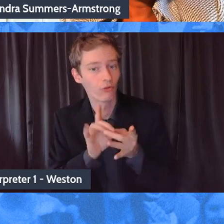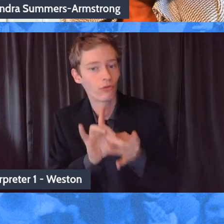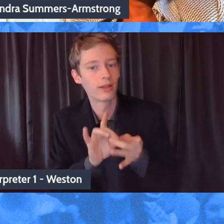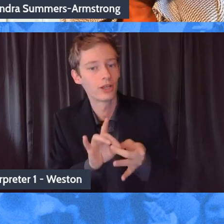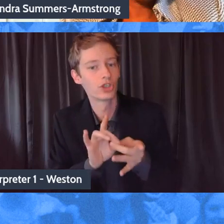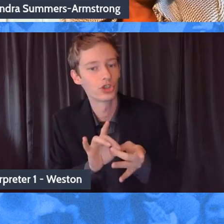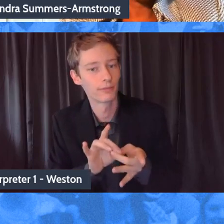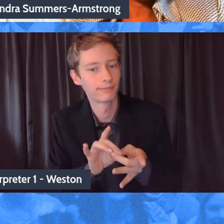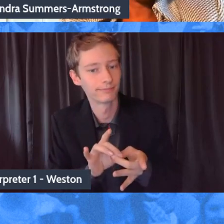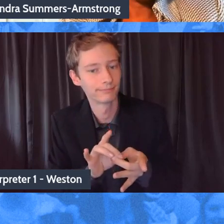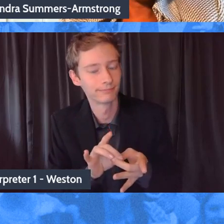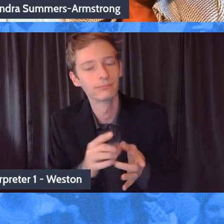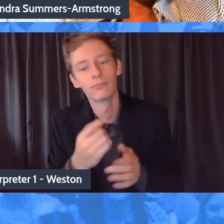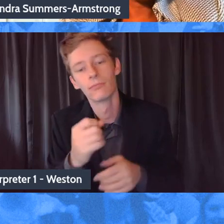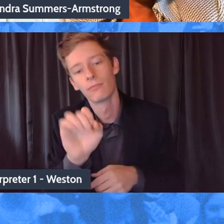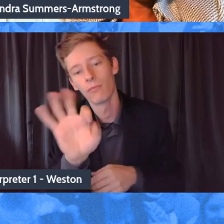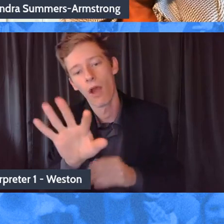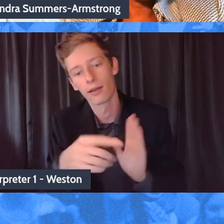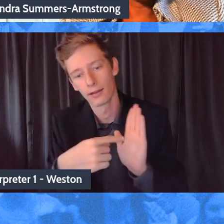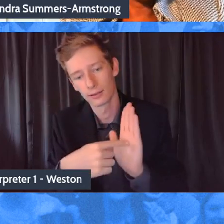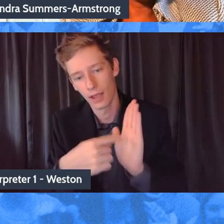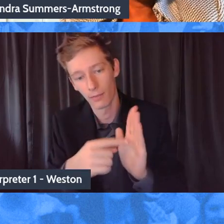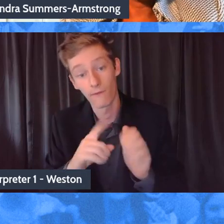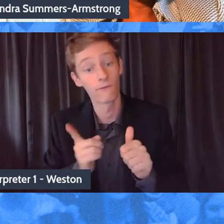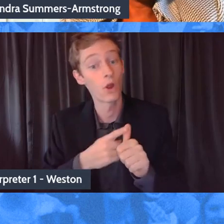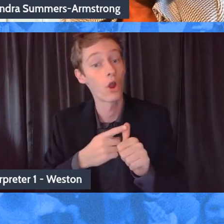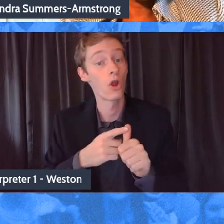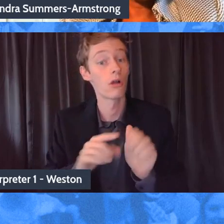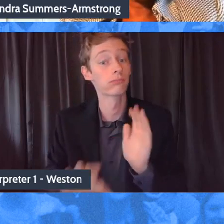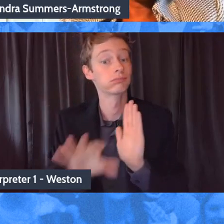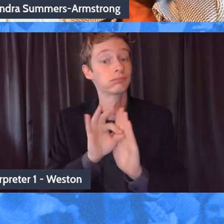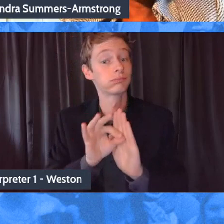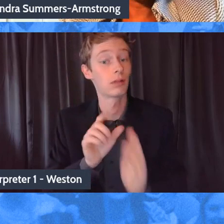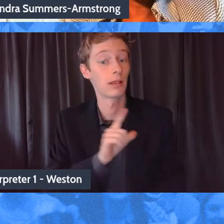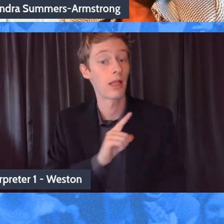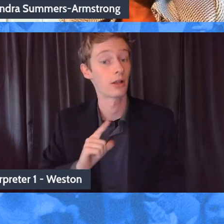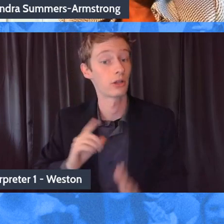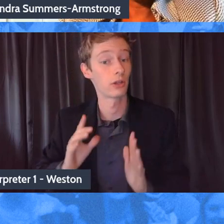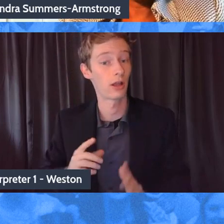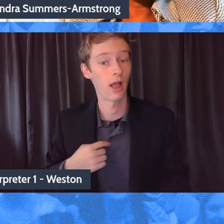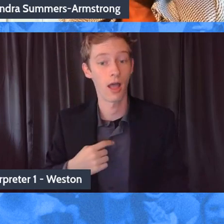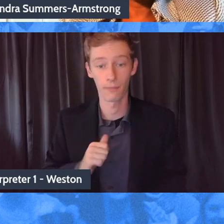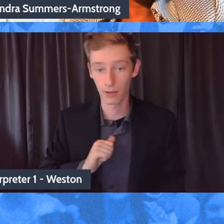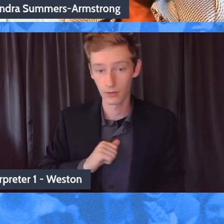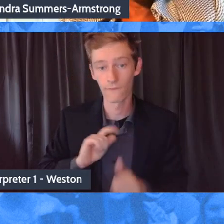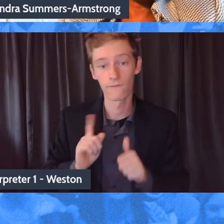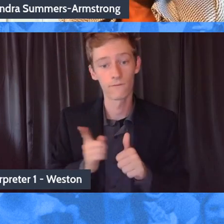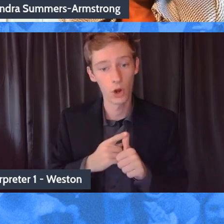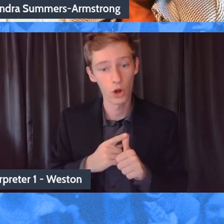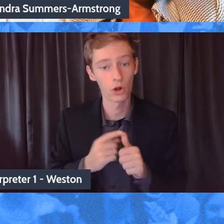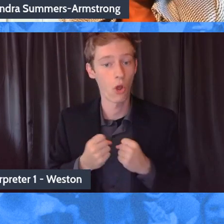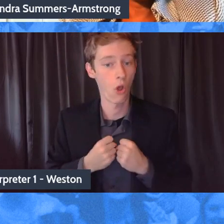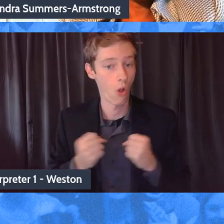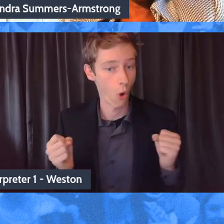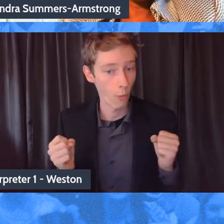So I'll give an example. When I first got into the legislature, I was the first, I'll open LGBTQ woman in Texas.